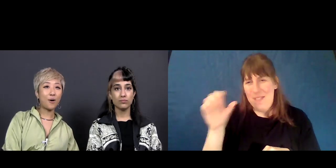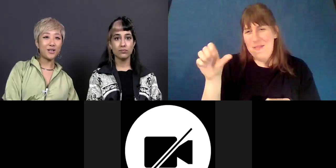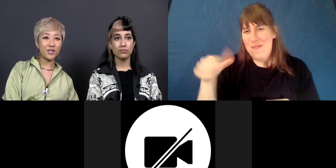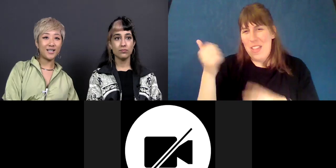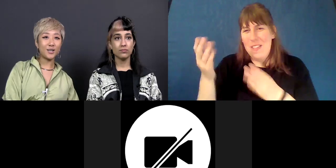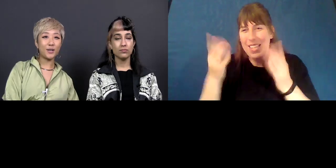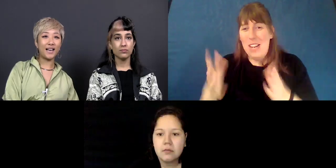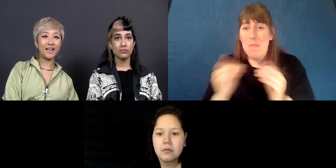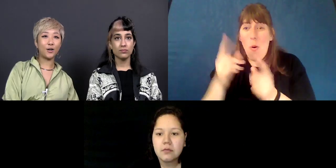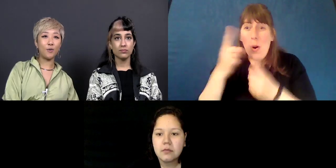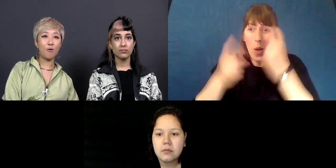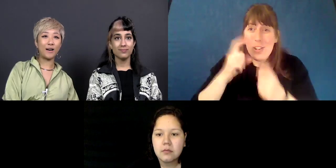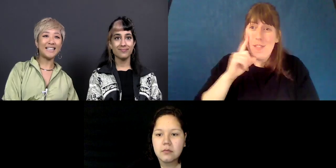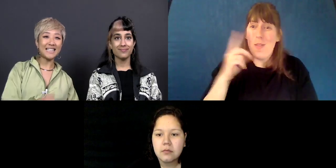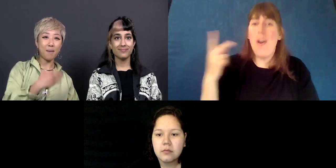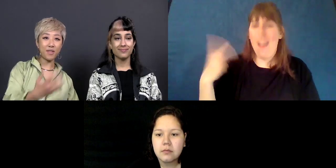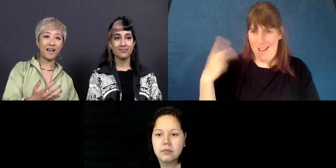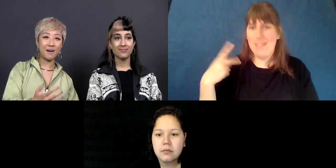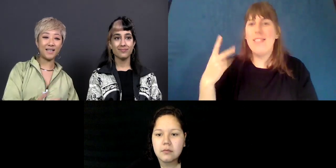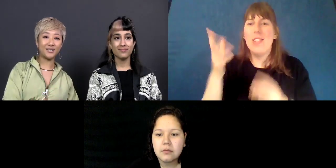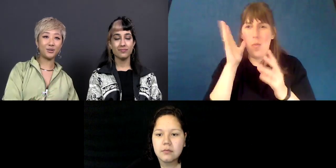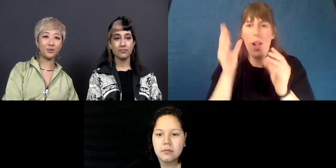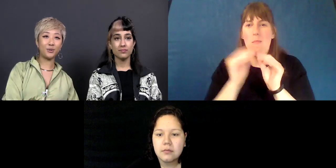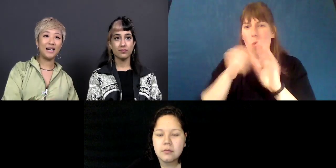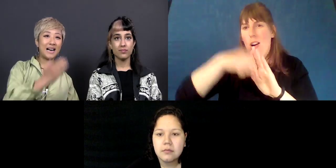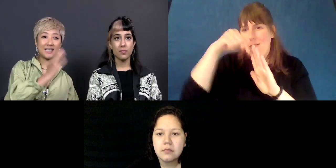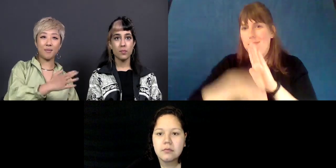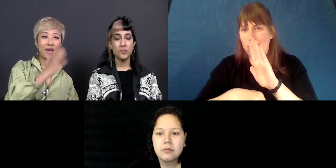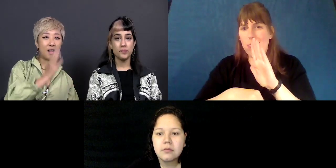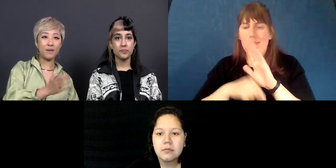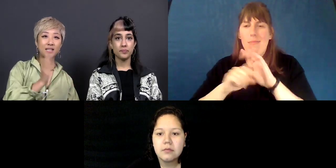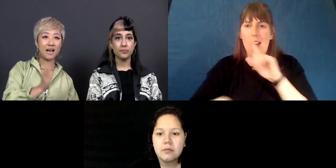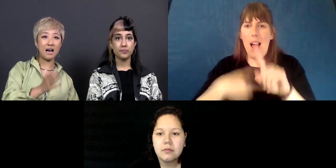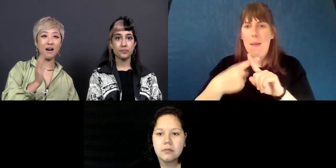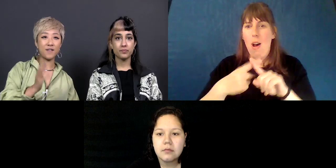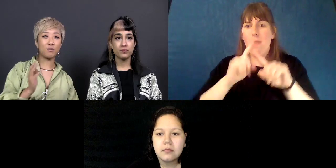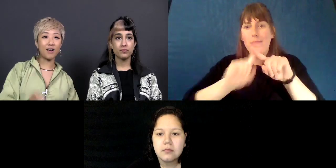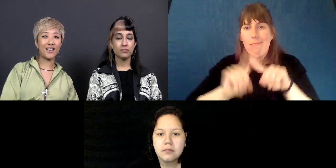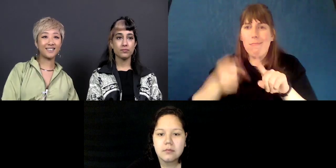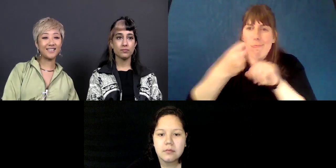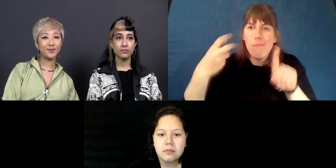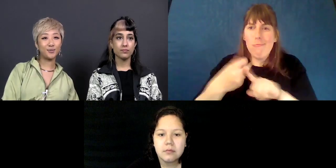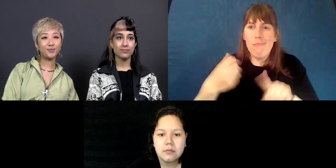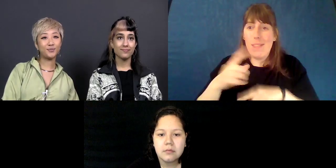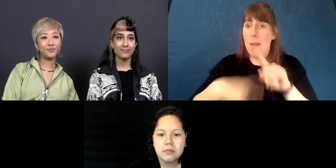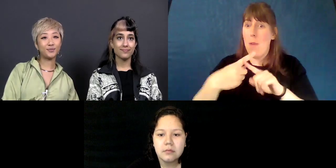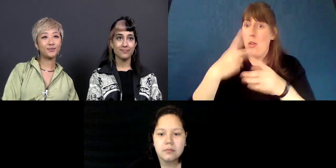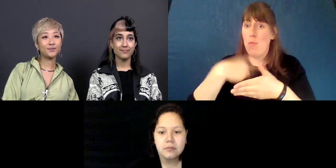questions so we can kind of go more in depth into some of the elements of this project.